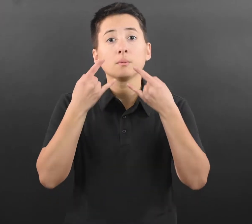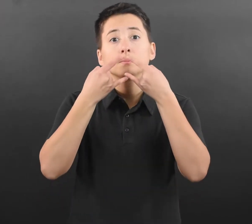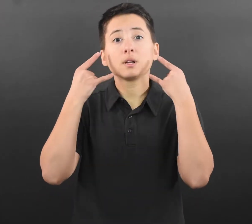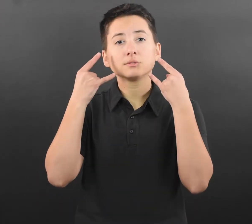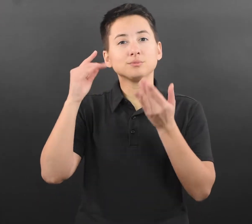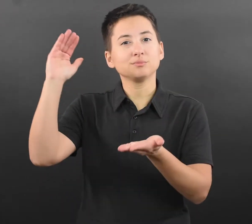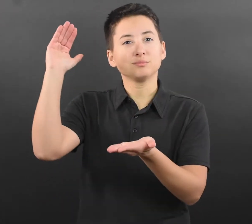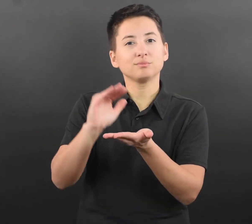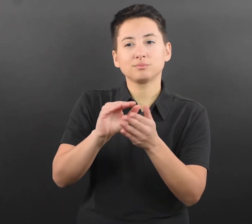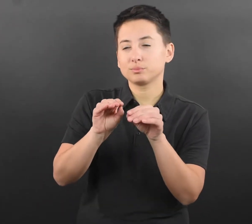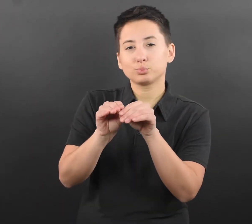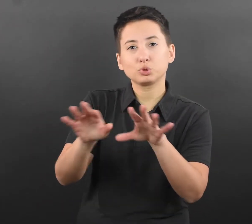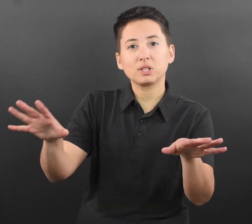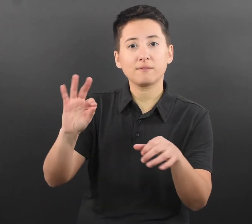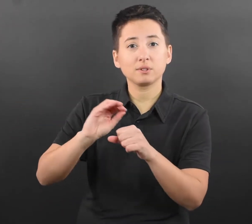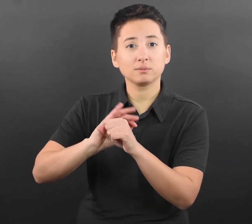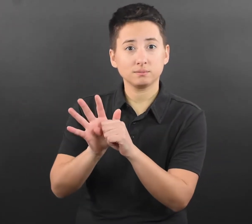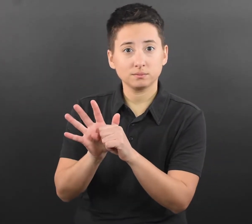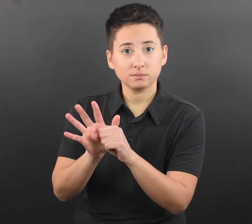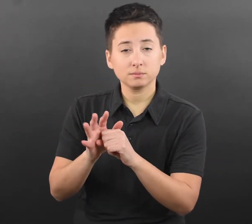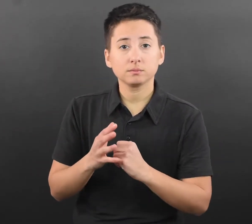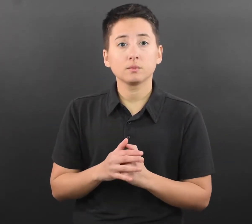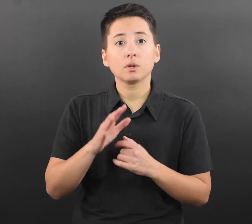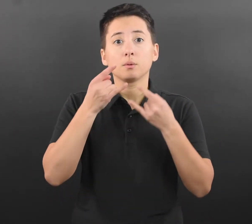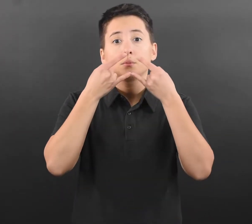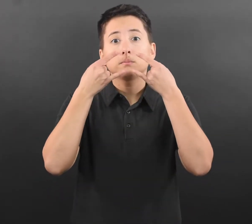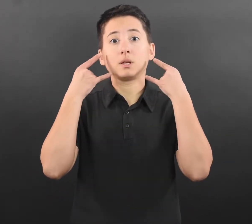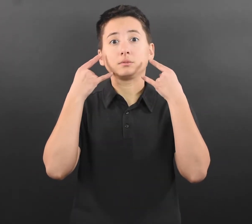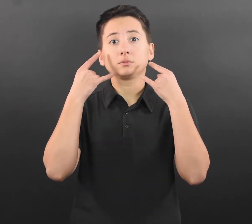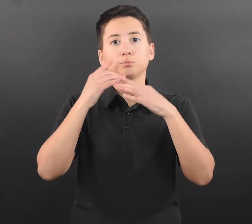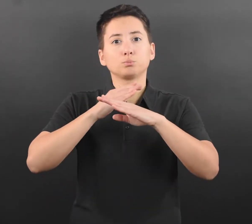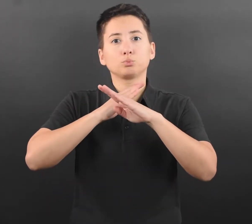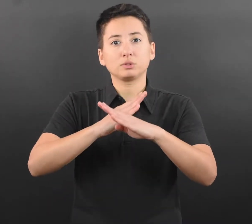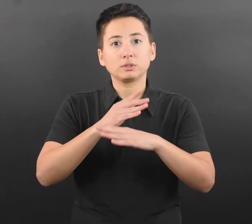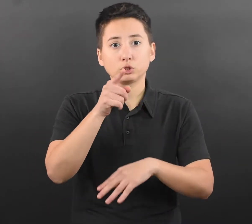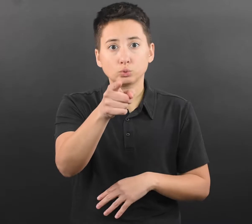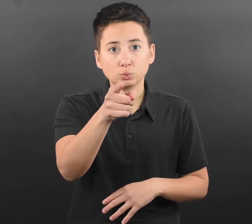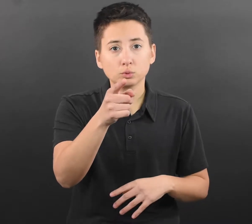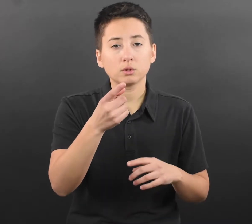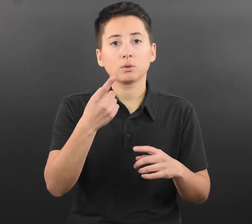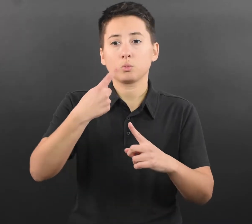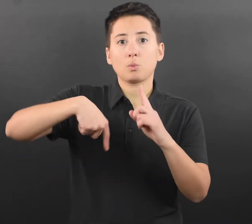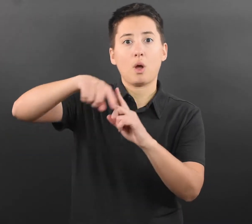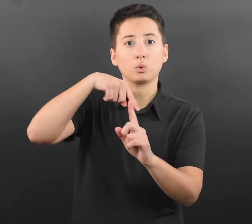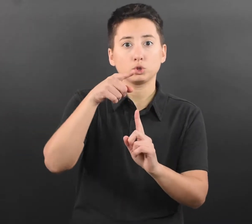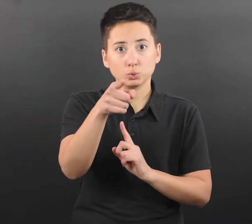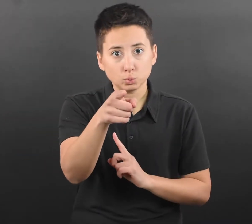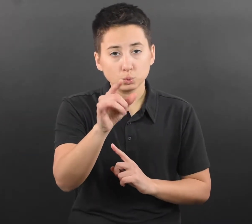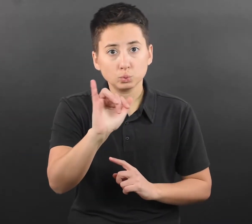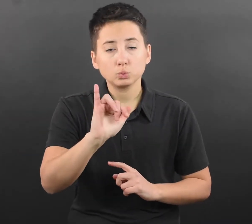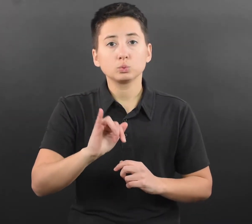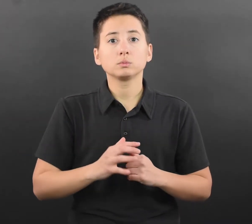Your mask protects you and those around you. One person wearing a mask indoors is good protection.